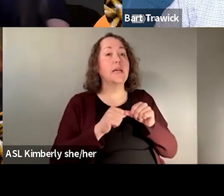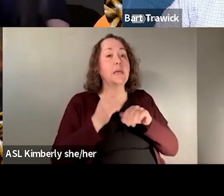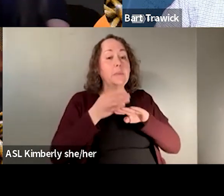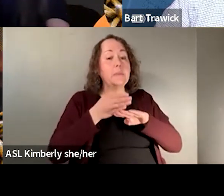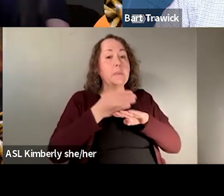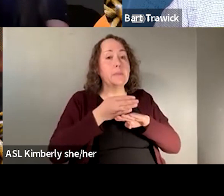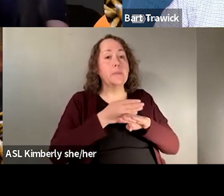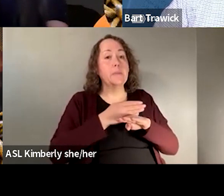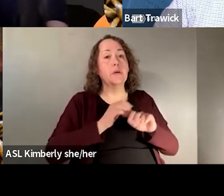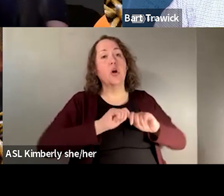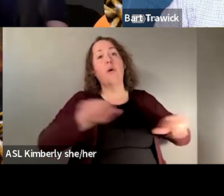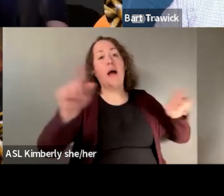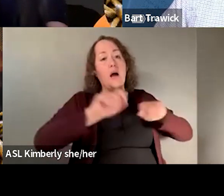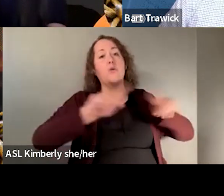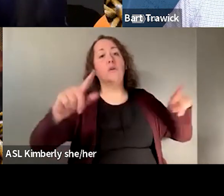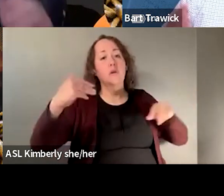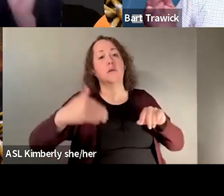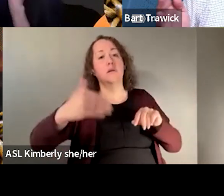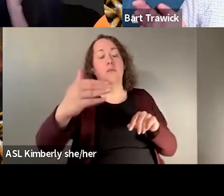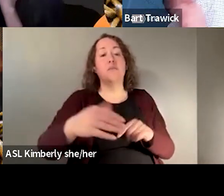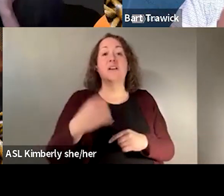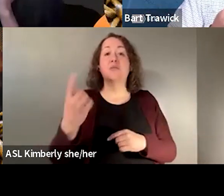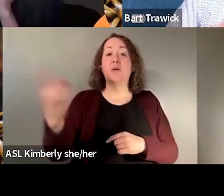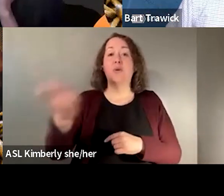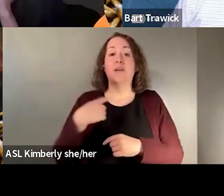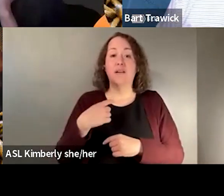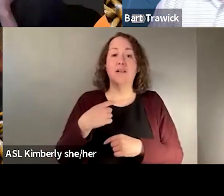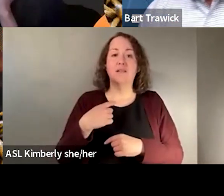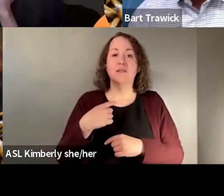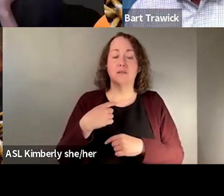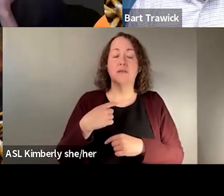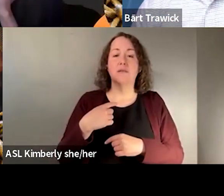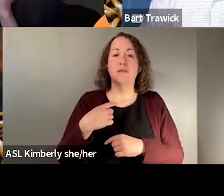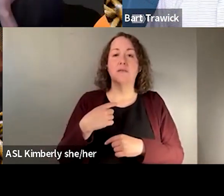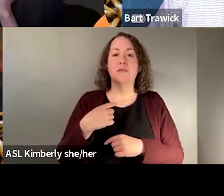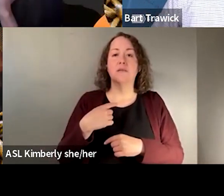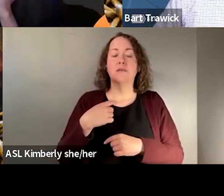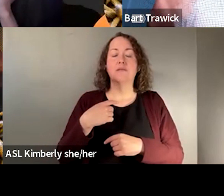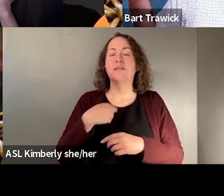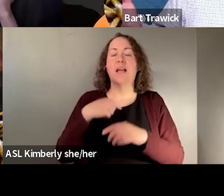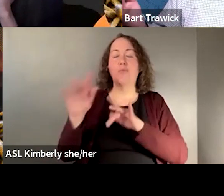I saw one question that said, hey, in your video -- I recorded the video a little while ago --